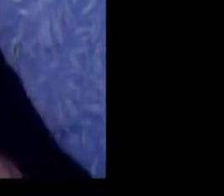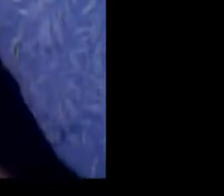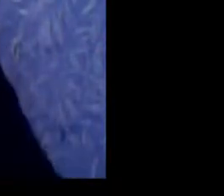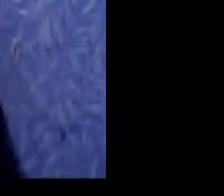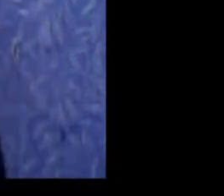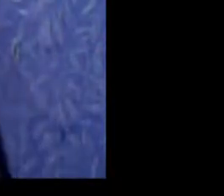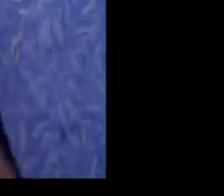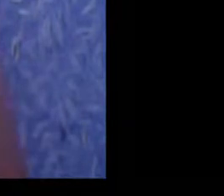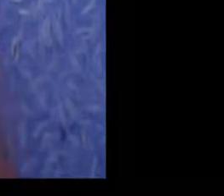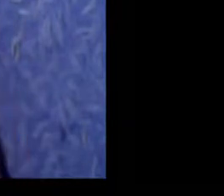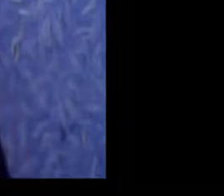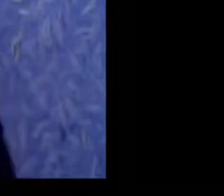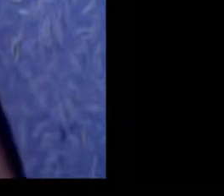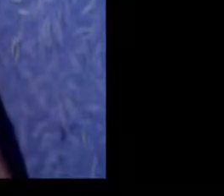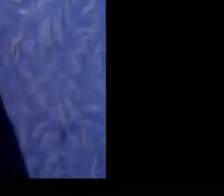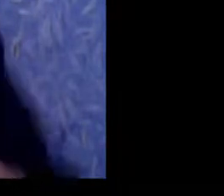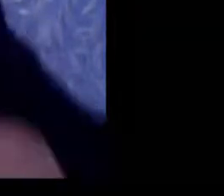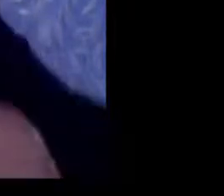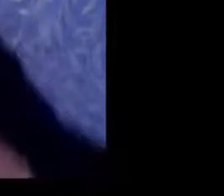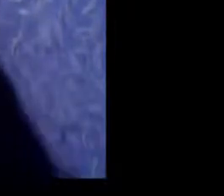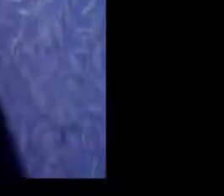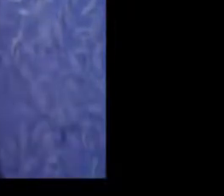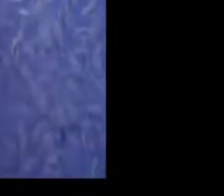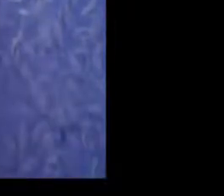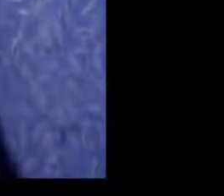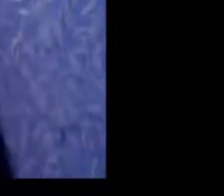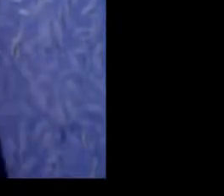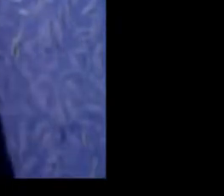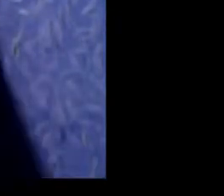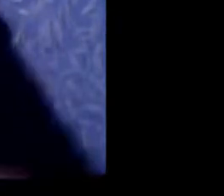for deaf people and persons with disabilities affected by this pandemic.